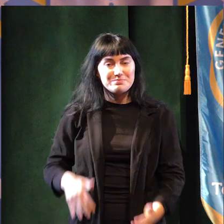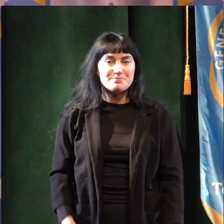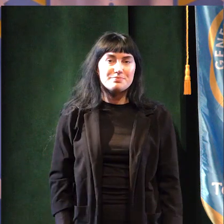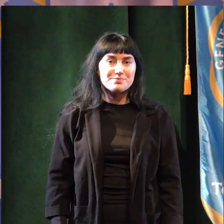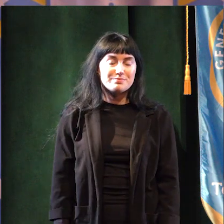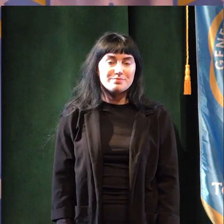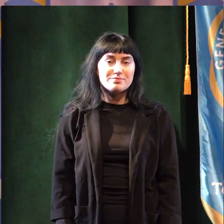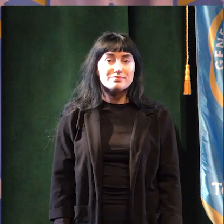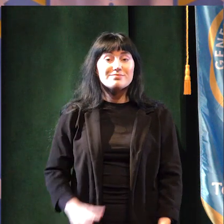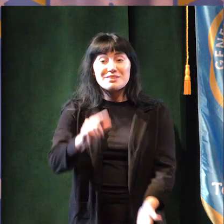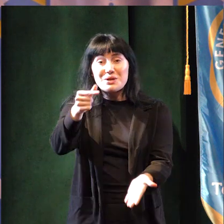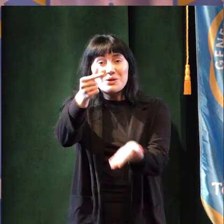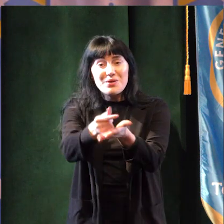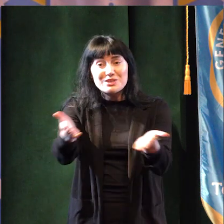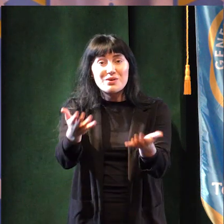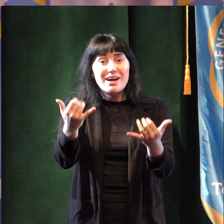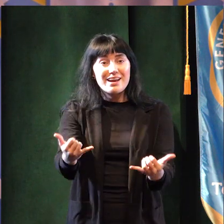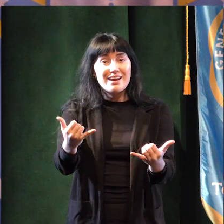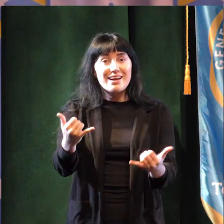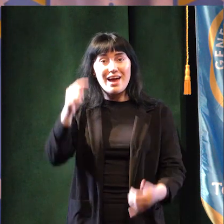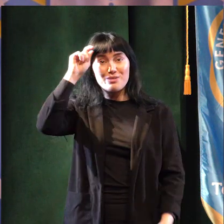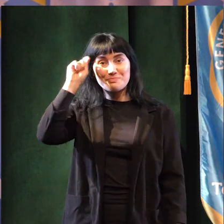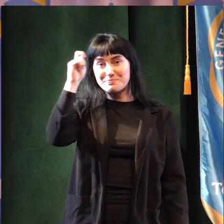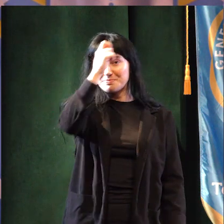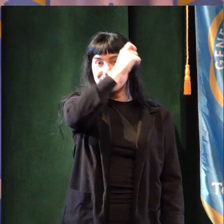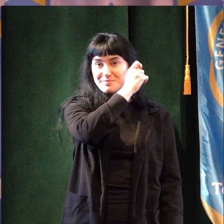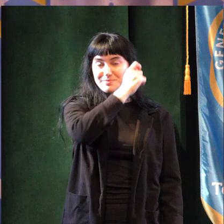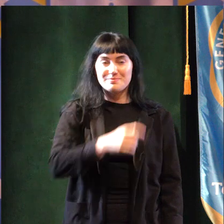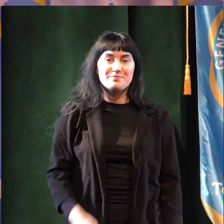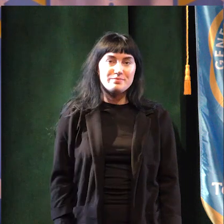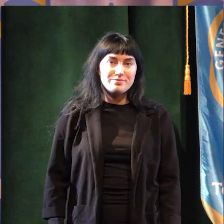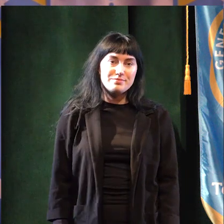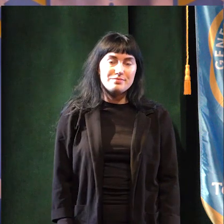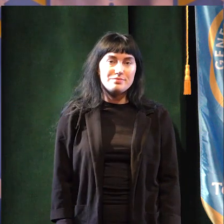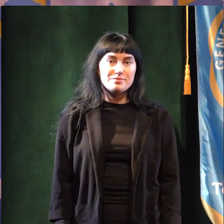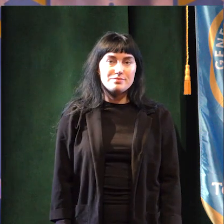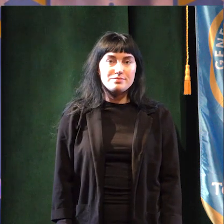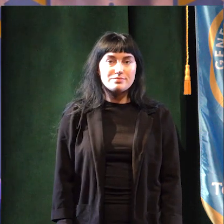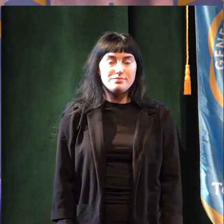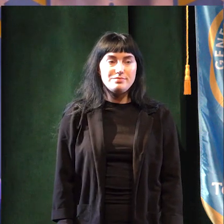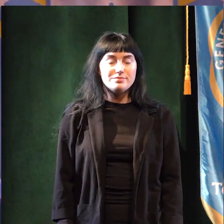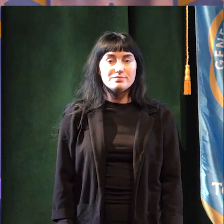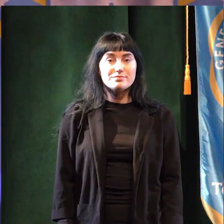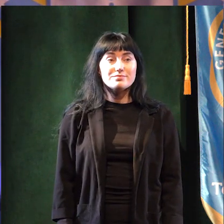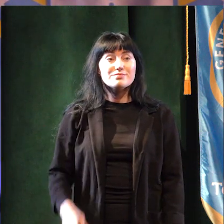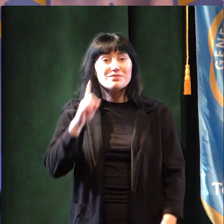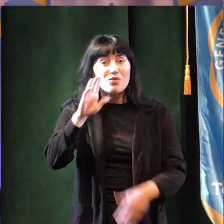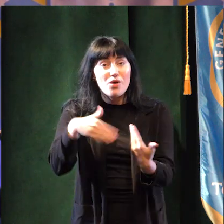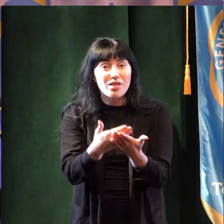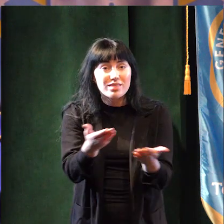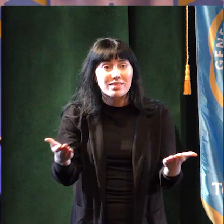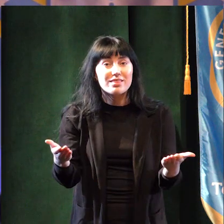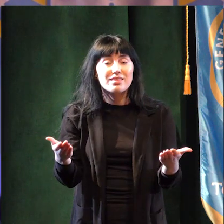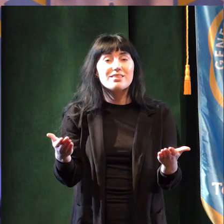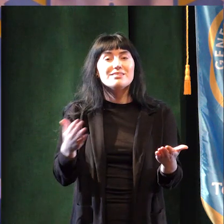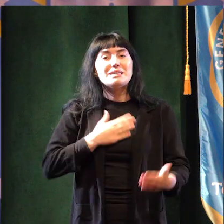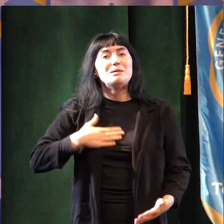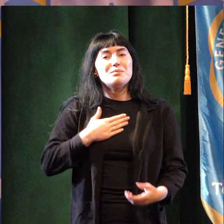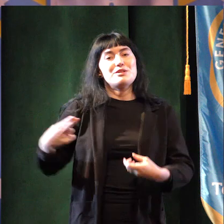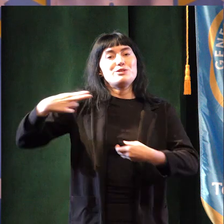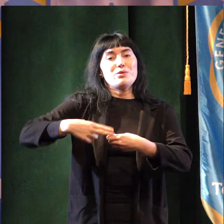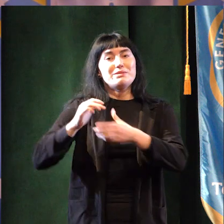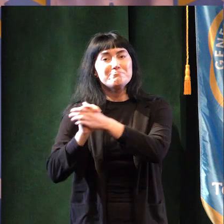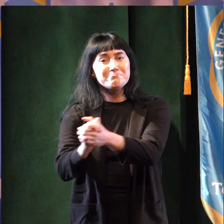of study graduates you may now turn your tassels to all please join me in